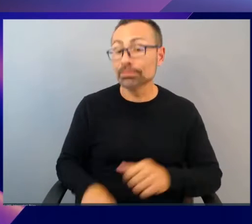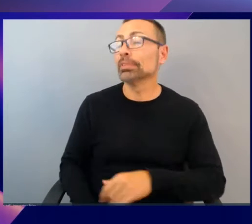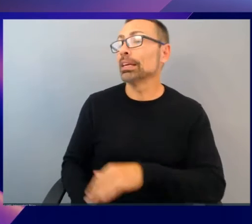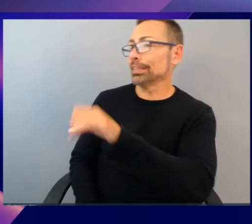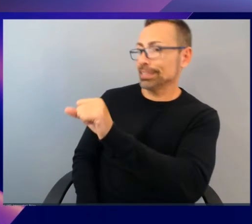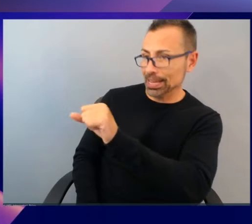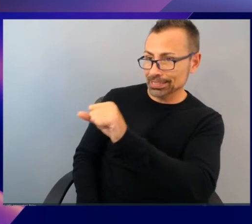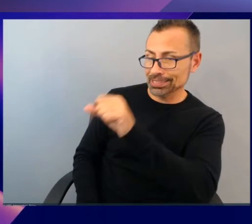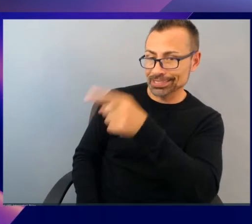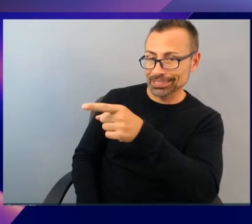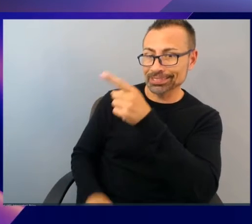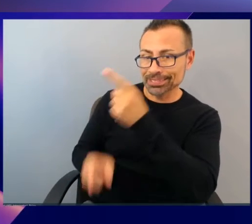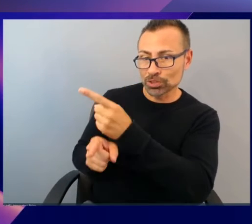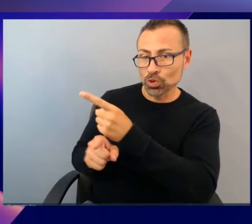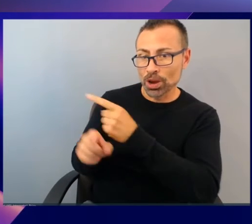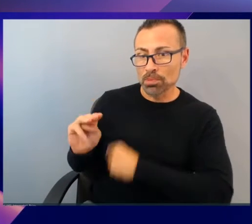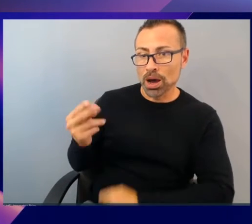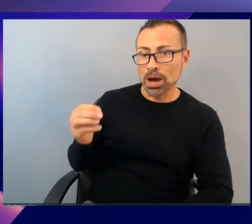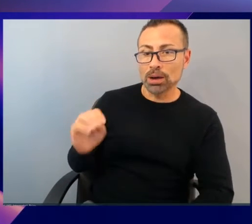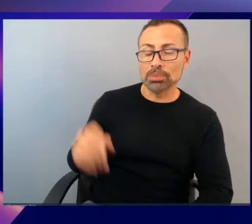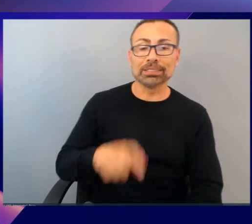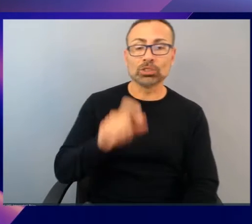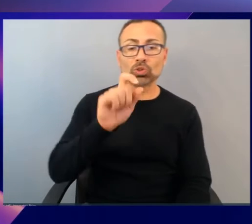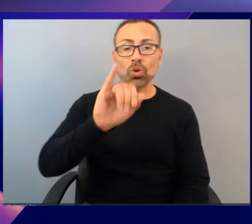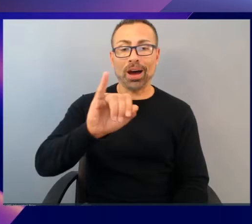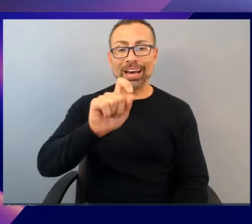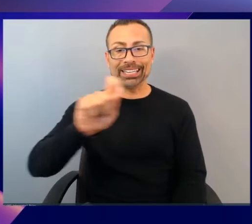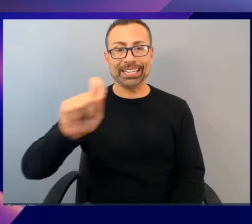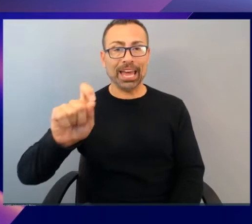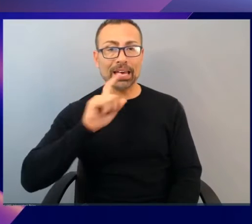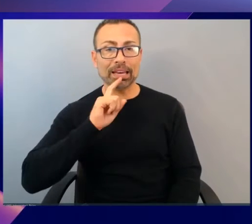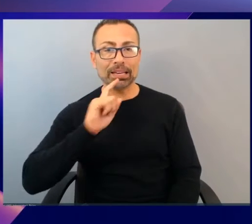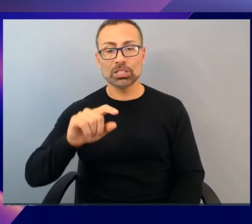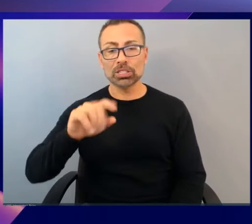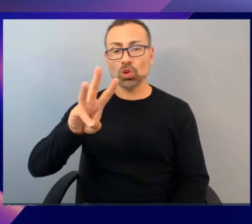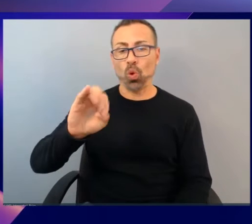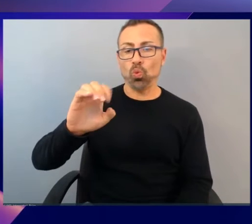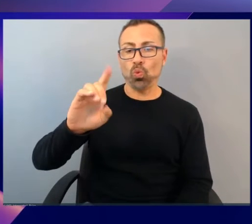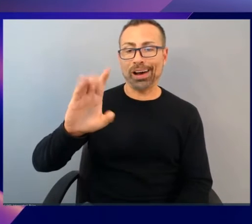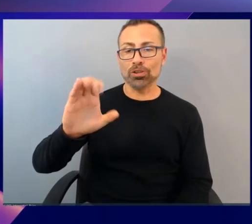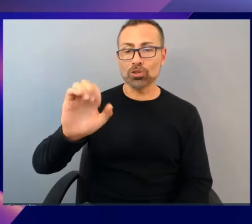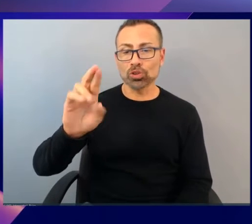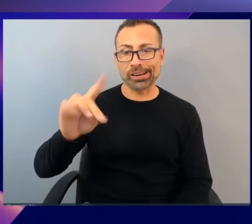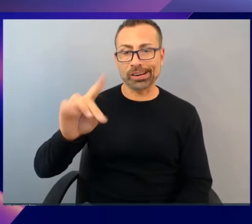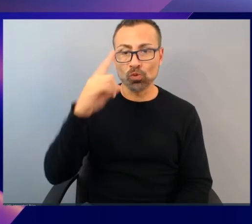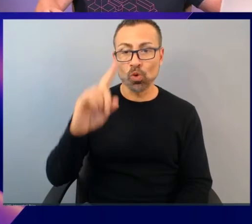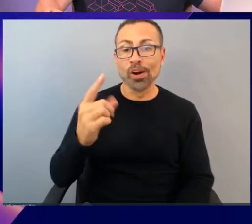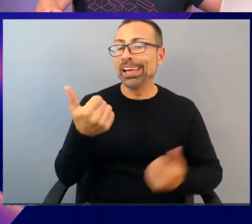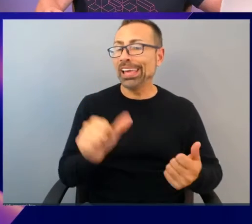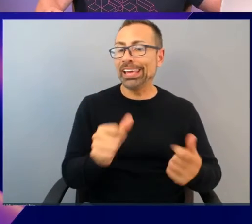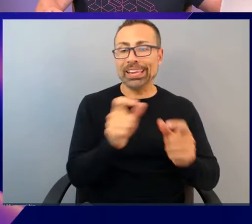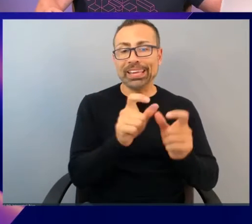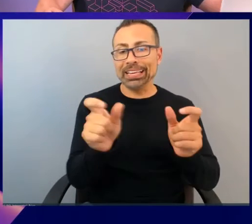So i- is a wild card for EC2 instances because EC2 instance IDs begin with i-.